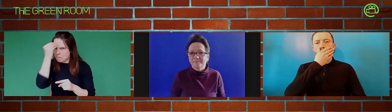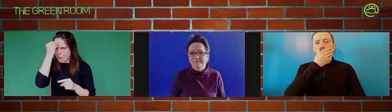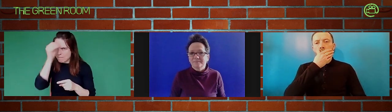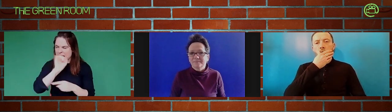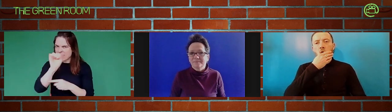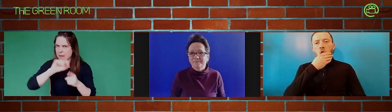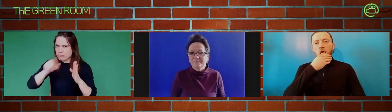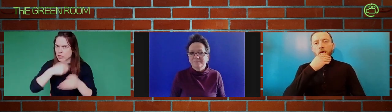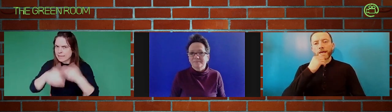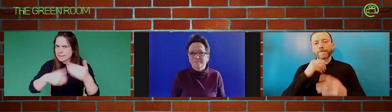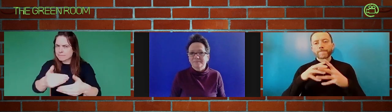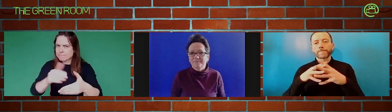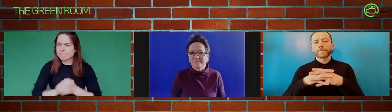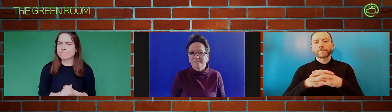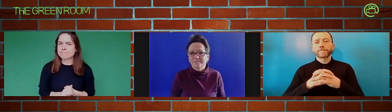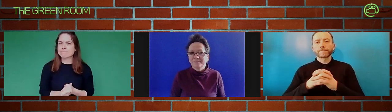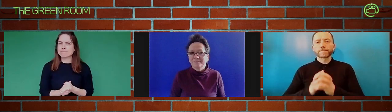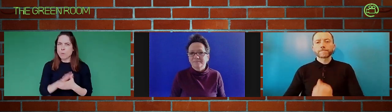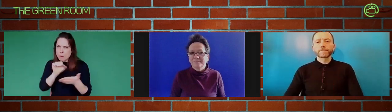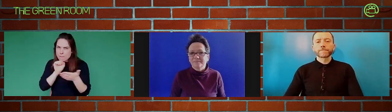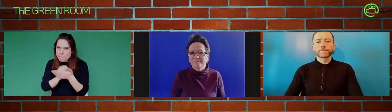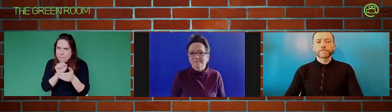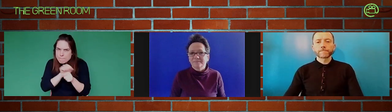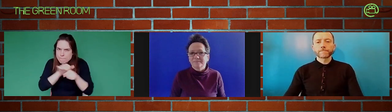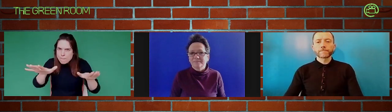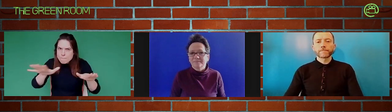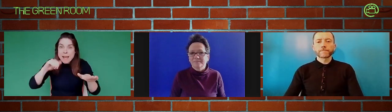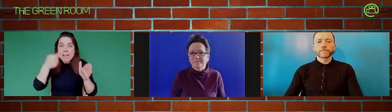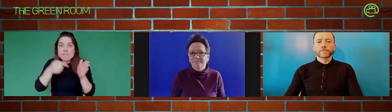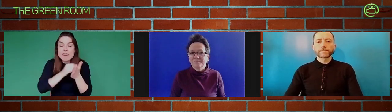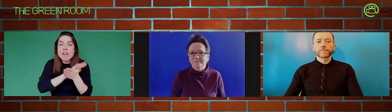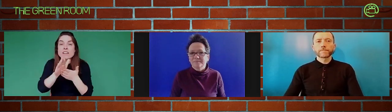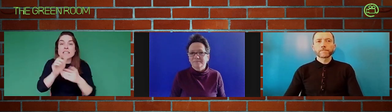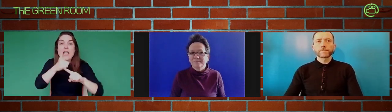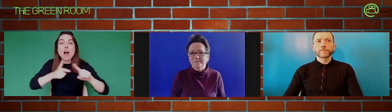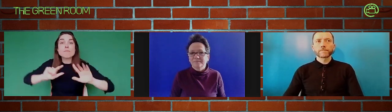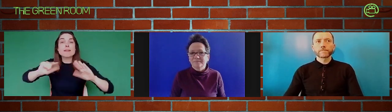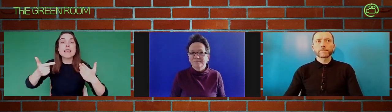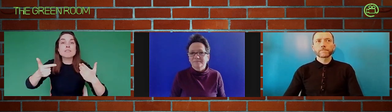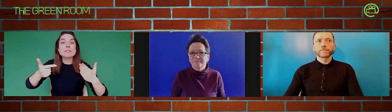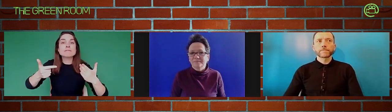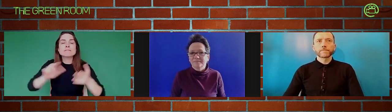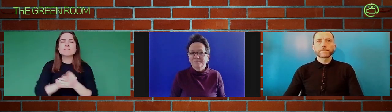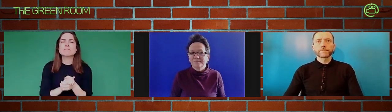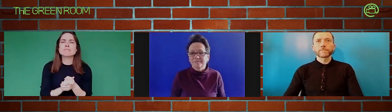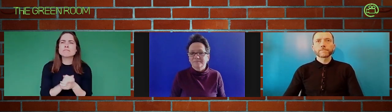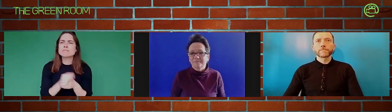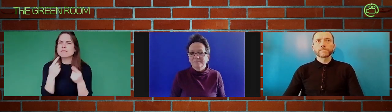at half past seven. You can find the details of where